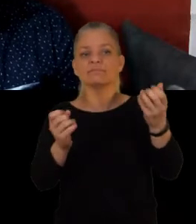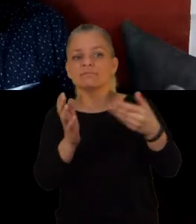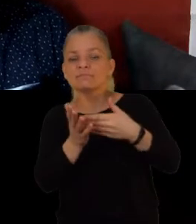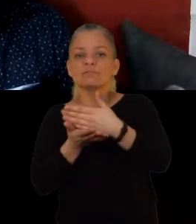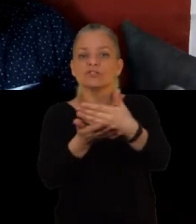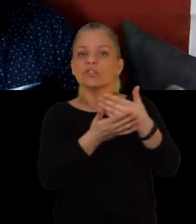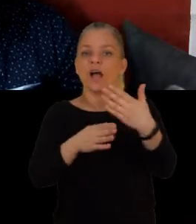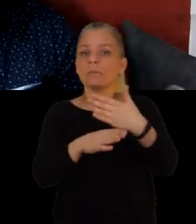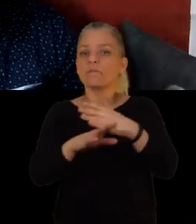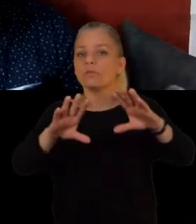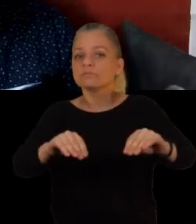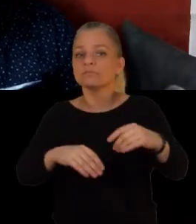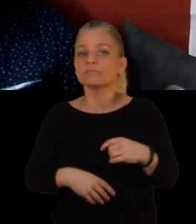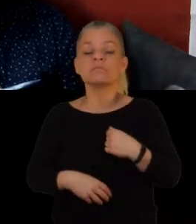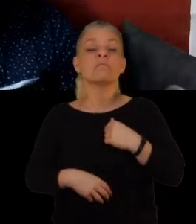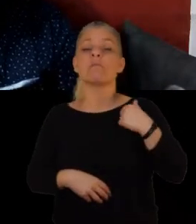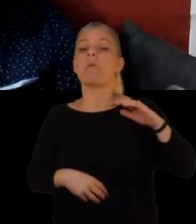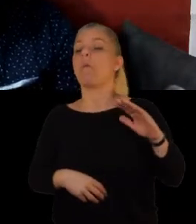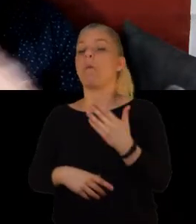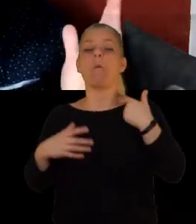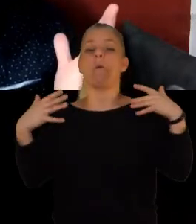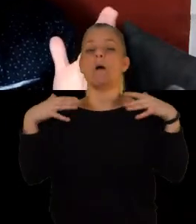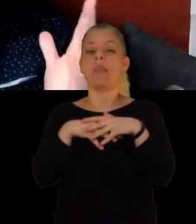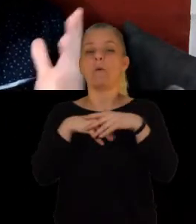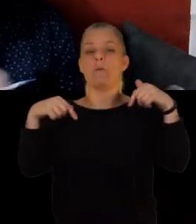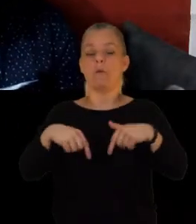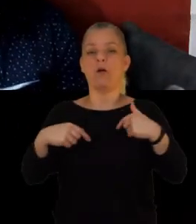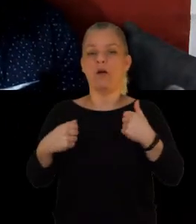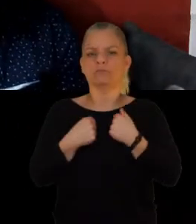you'd like to share with people before saying um i'm all about networking so i'd love to connect